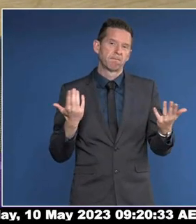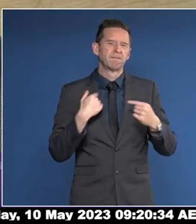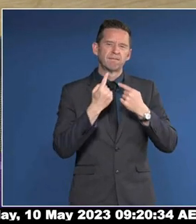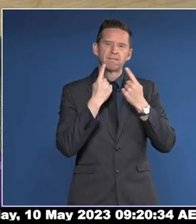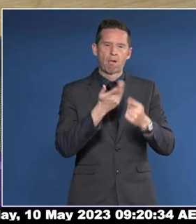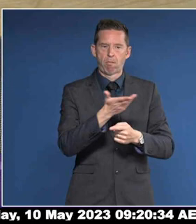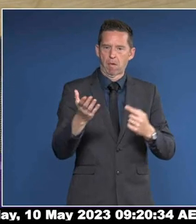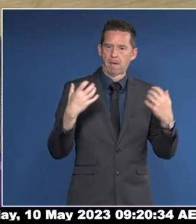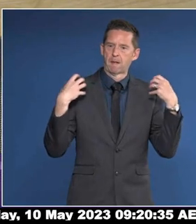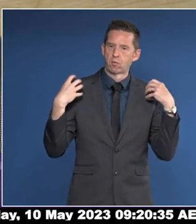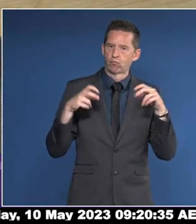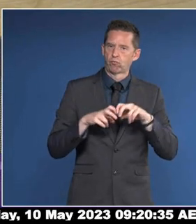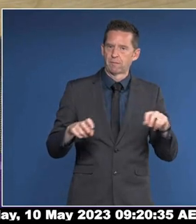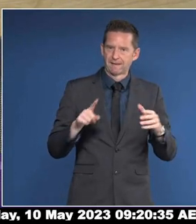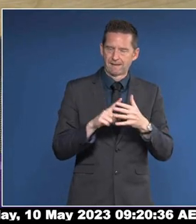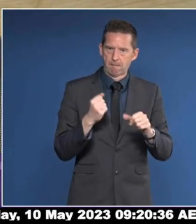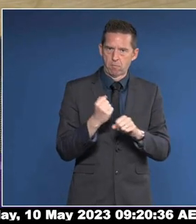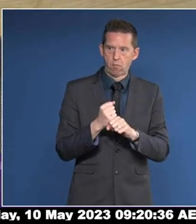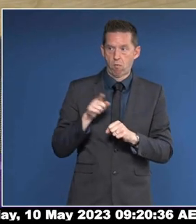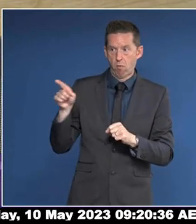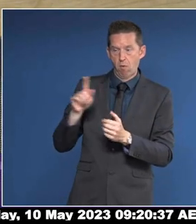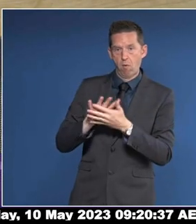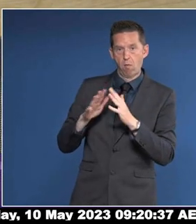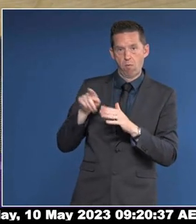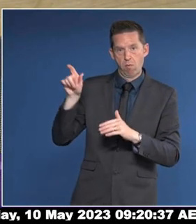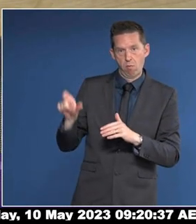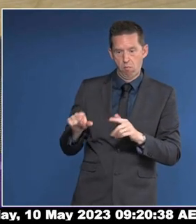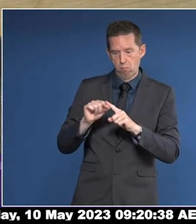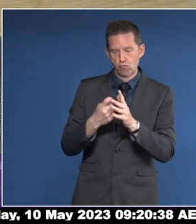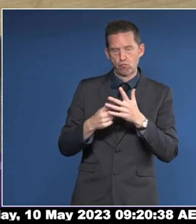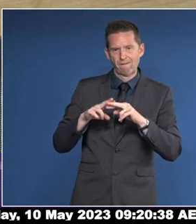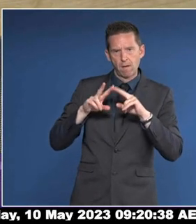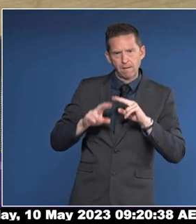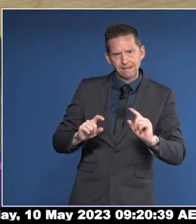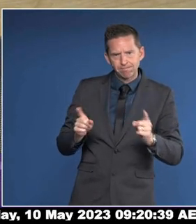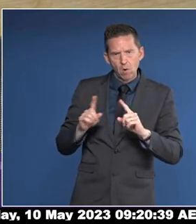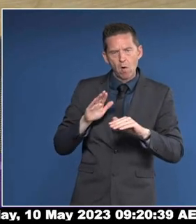this is how Professor Kahneman describes the approach to unconscious bias, is if we ask